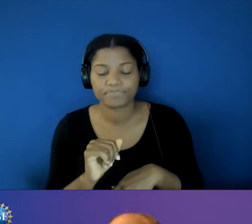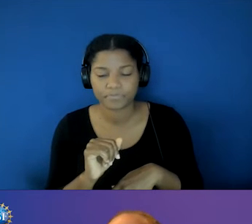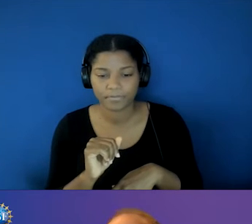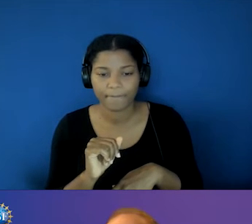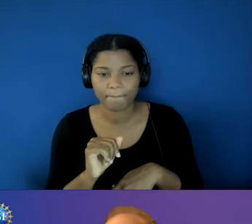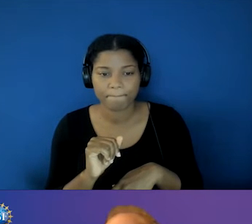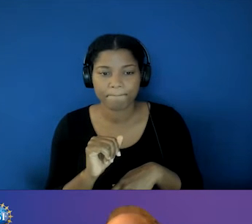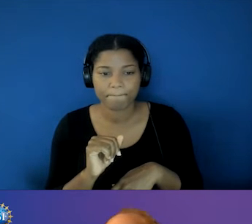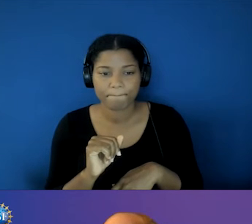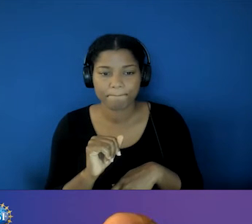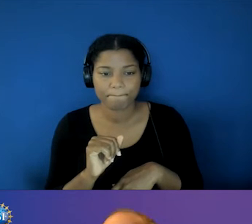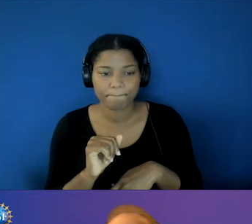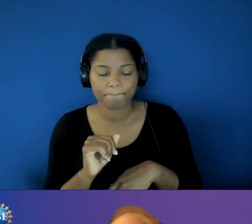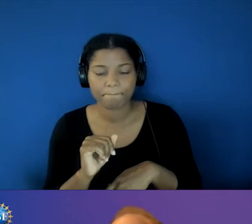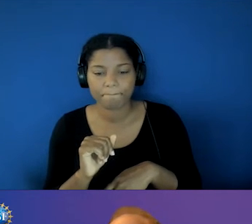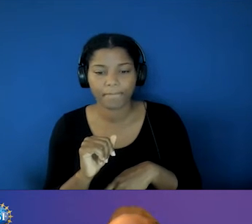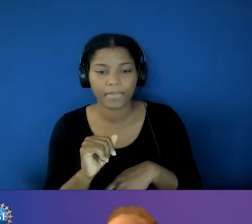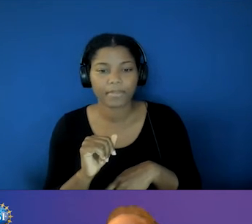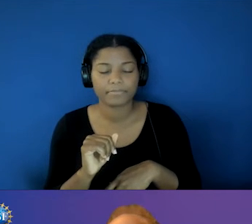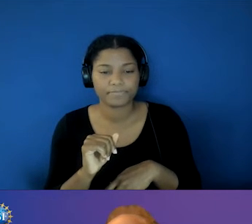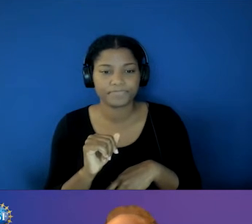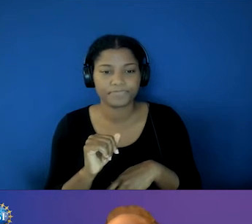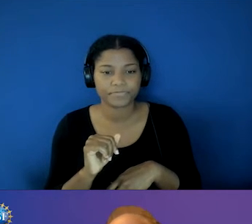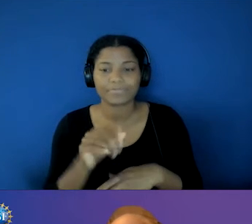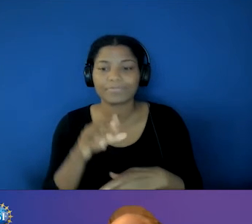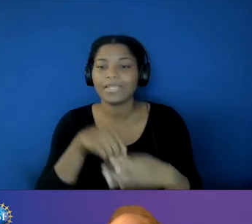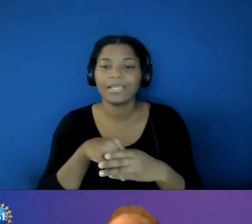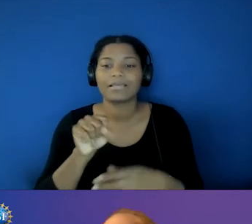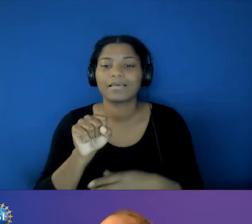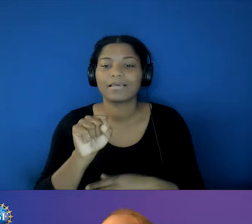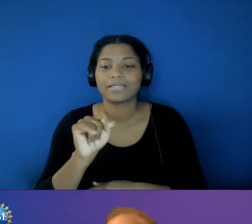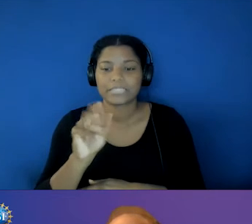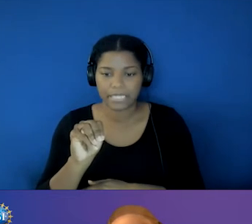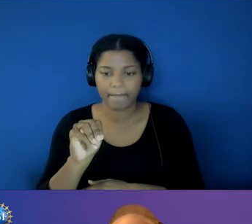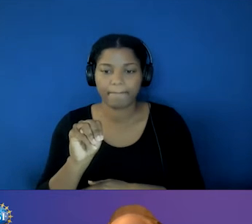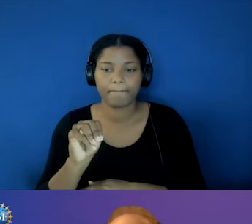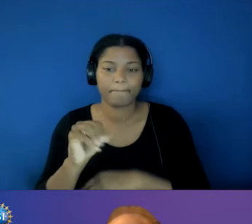research, students in the STEM disciplines, leverage that.